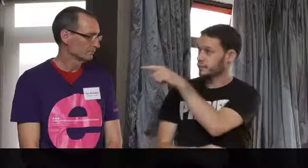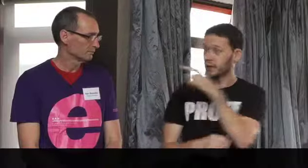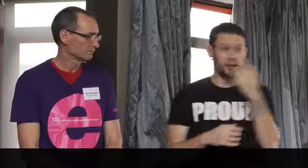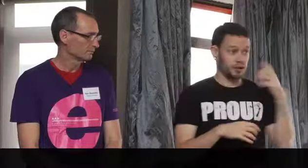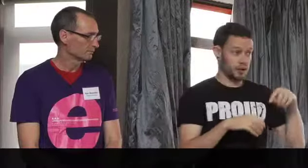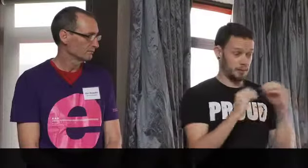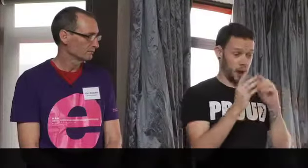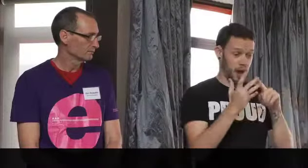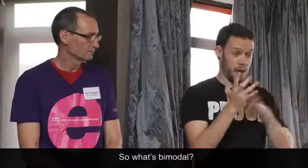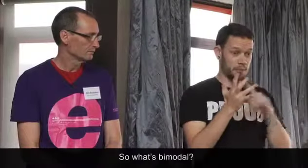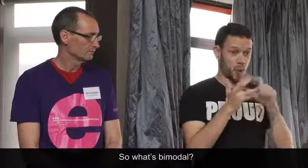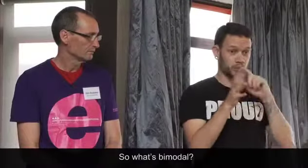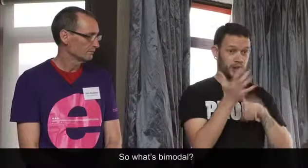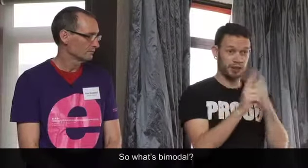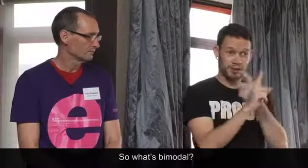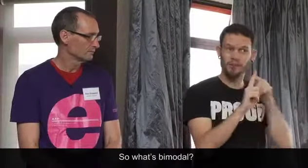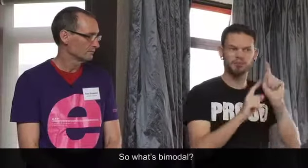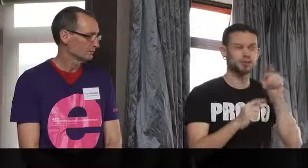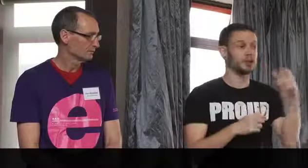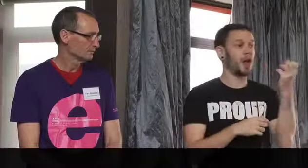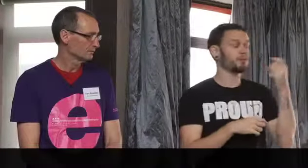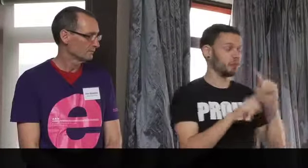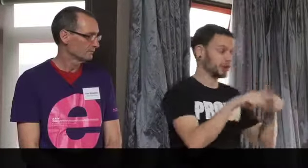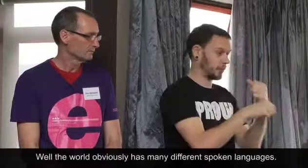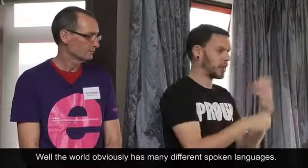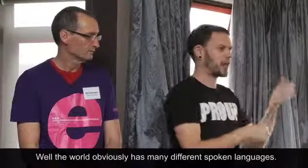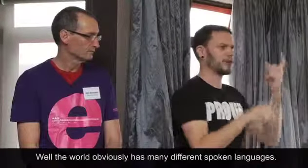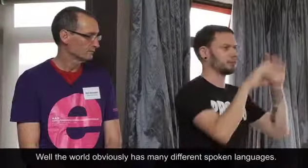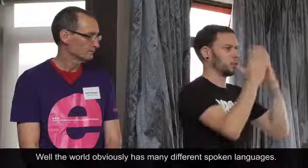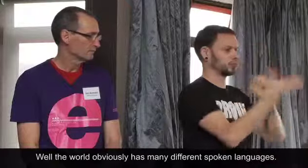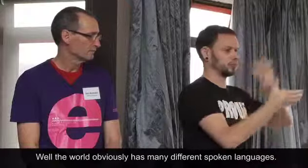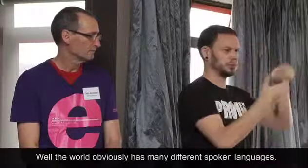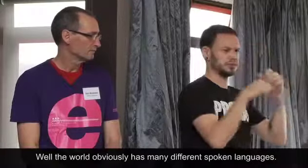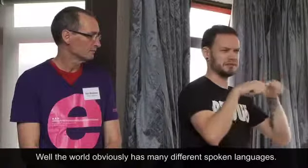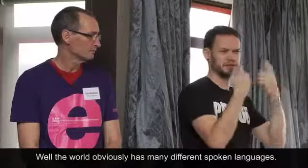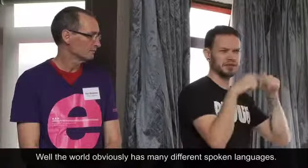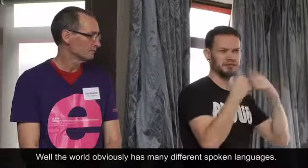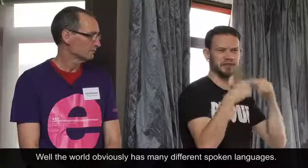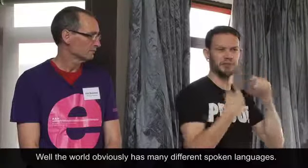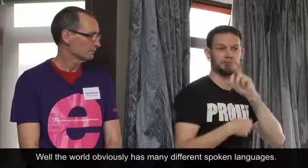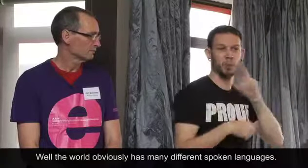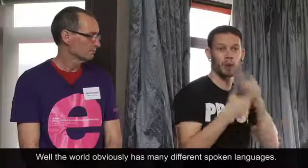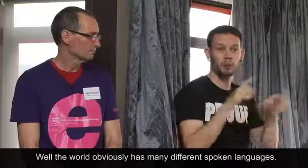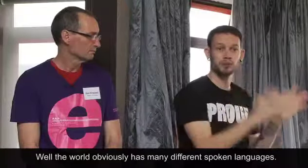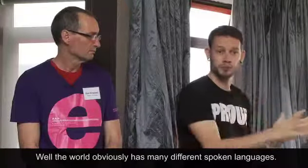So, what’s bimodal? Well the world obviously has many different spoken languages.